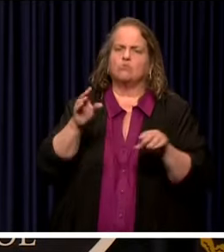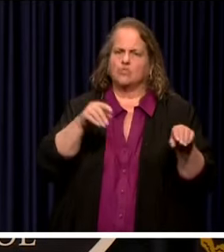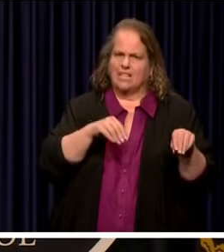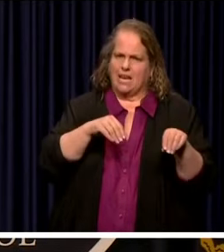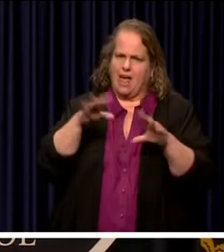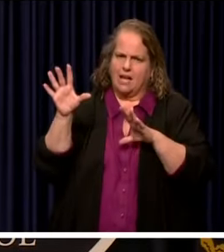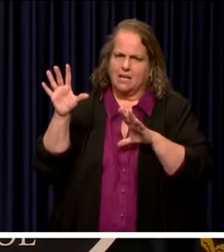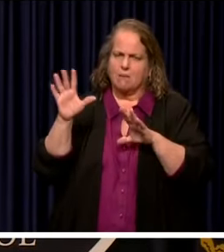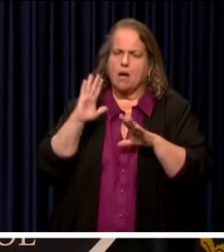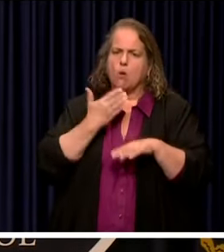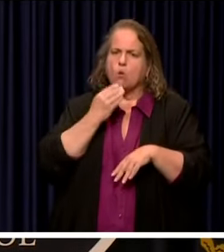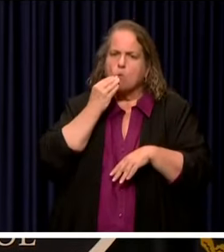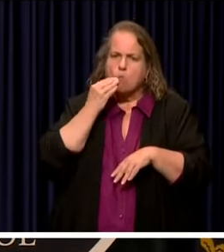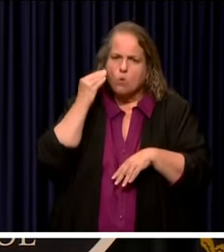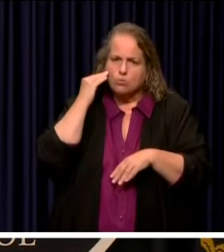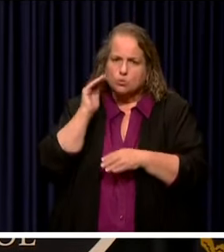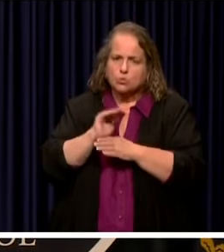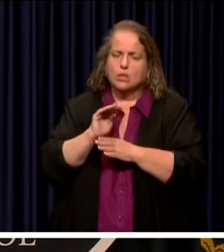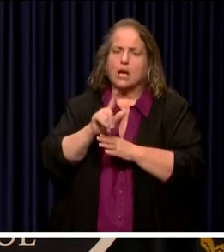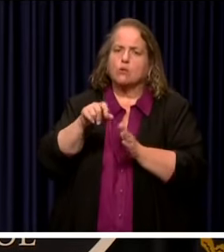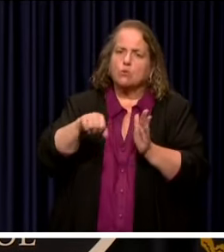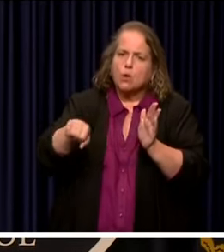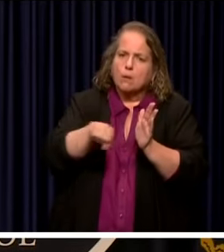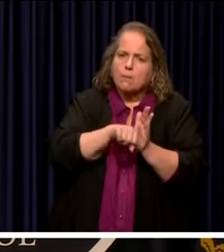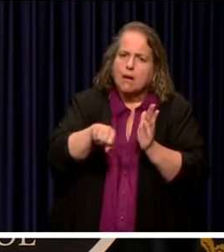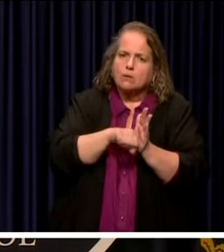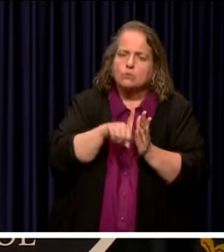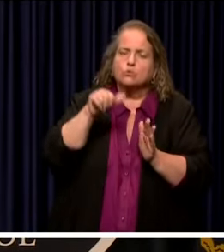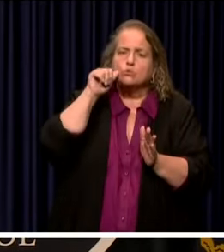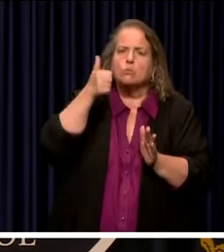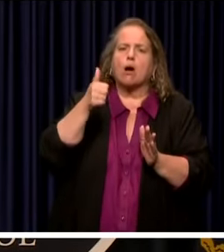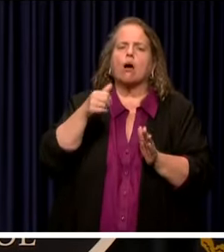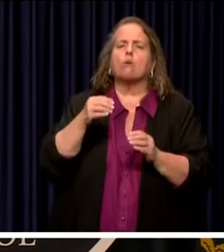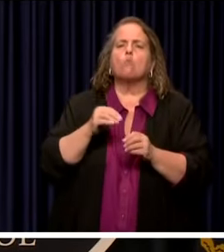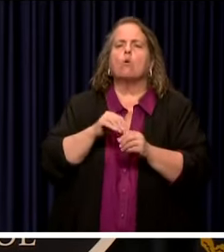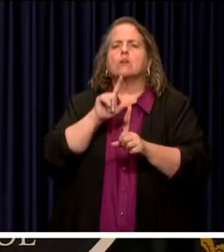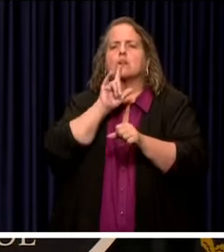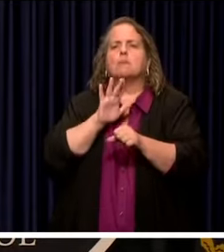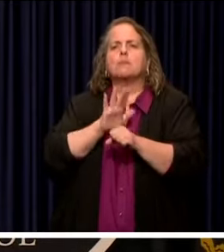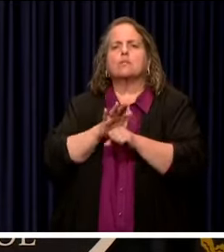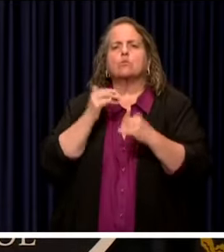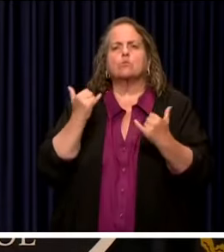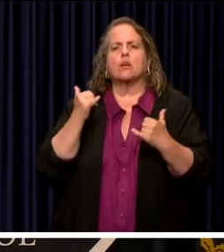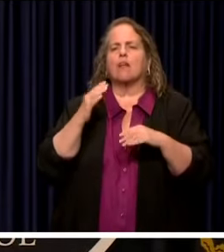IF YOUNG FOLKS ROLL ON THE